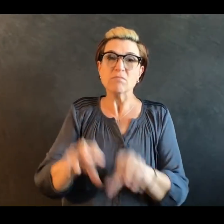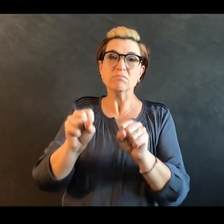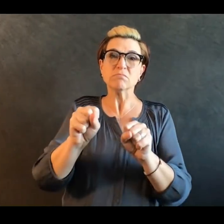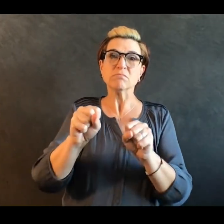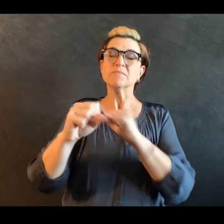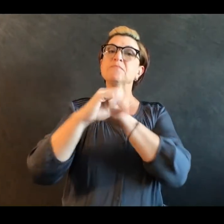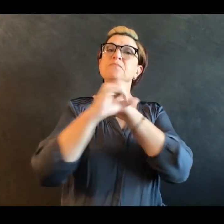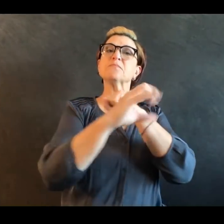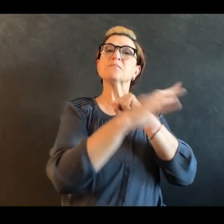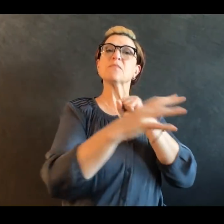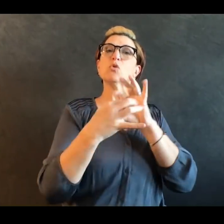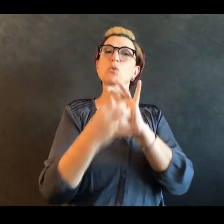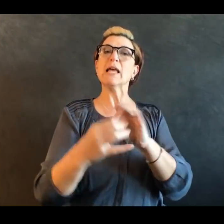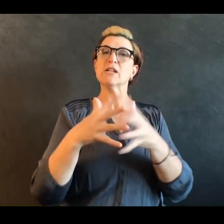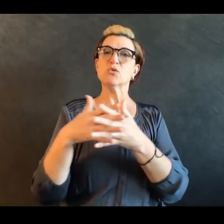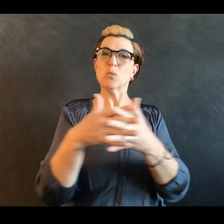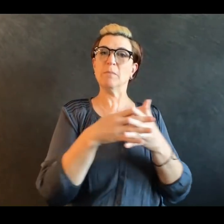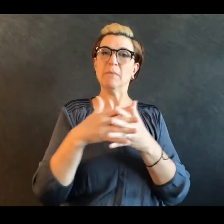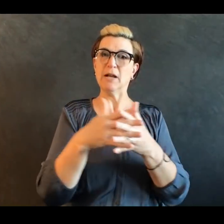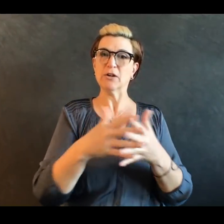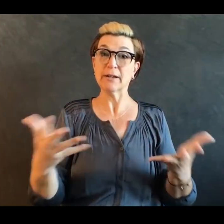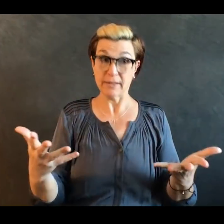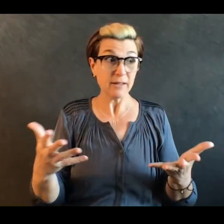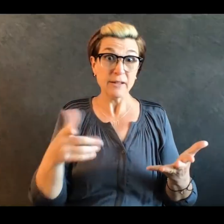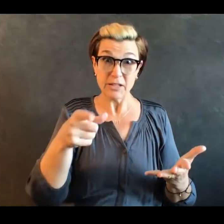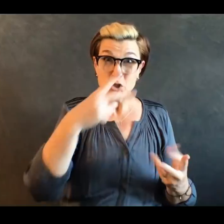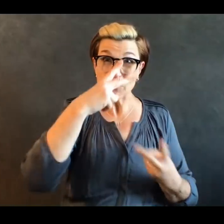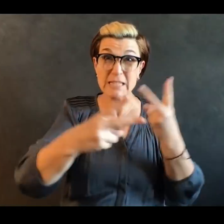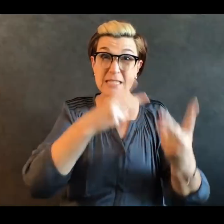disgusting well things they say are disgusting